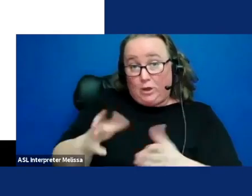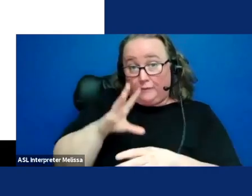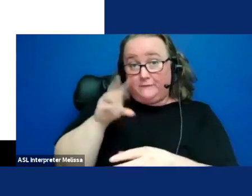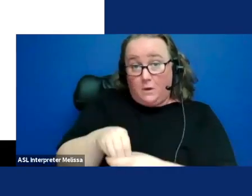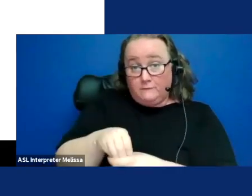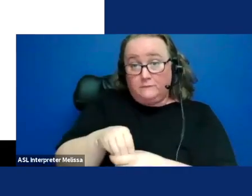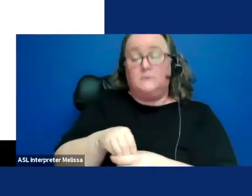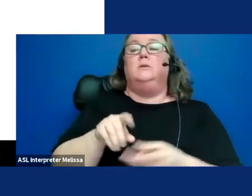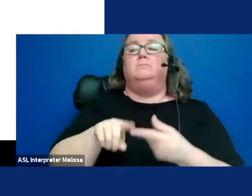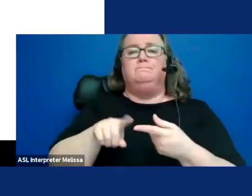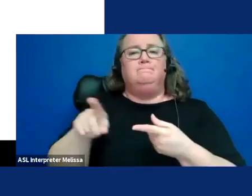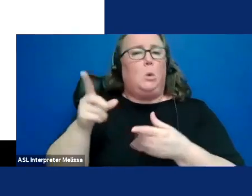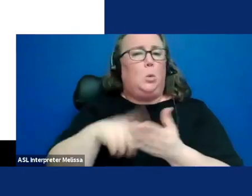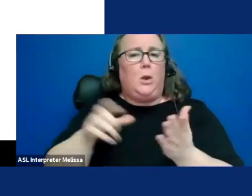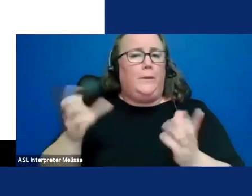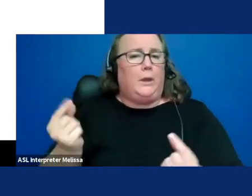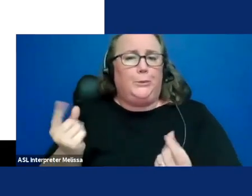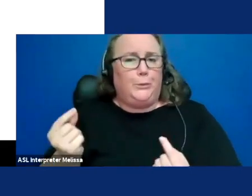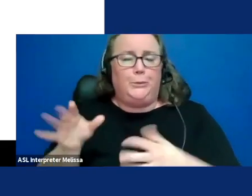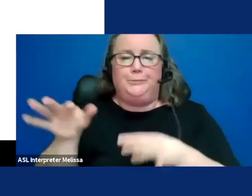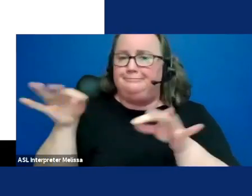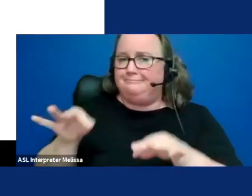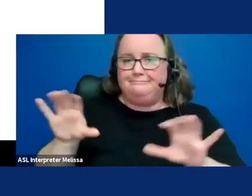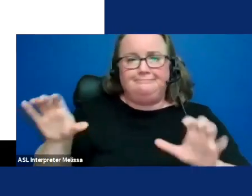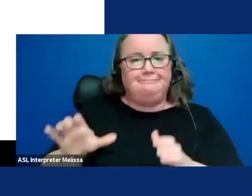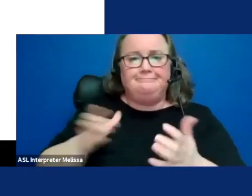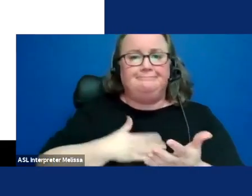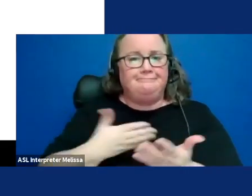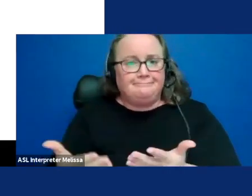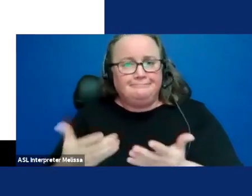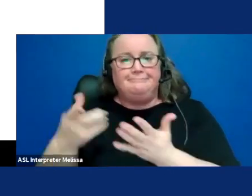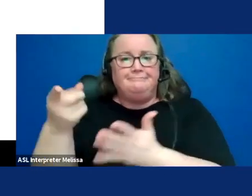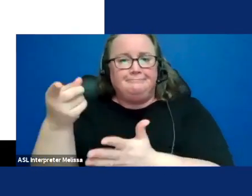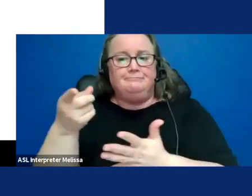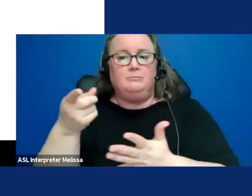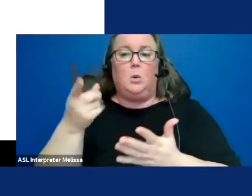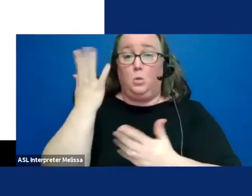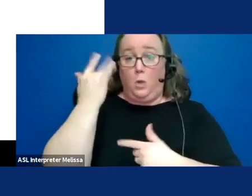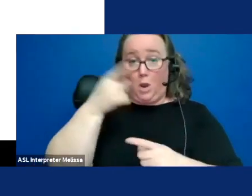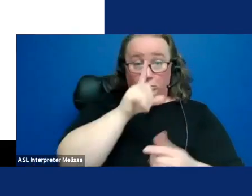or omissions and why you believe it violated the civil rights laws or regulations.